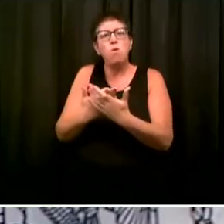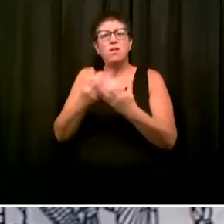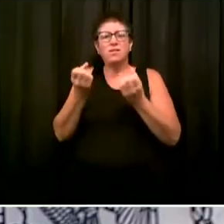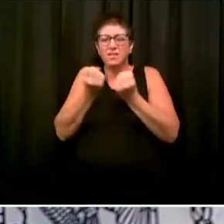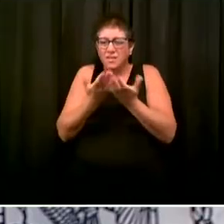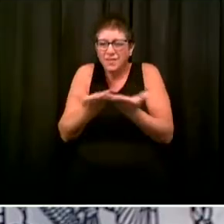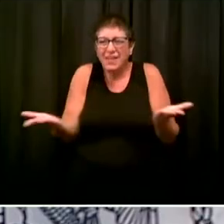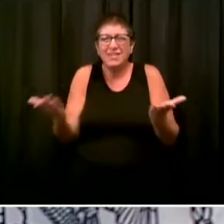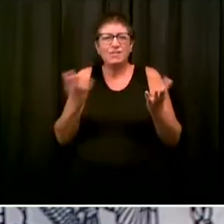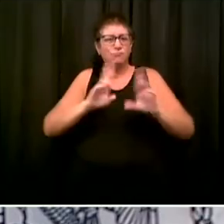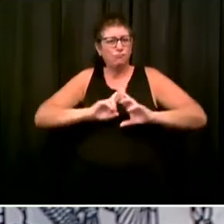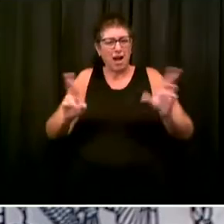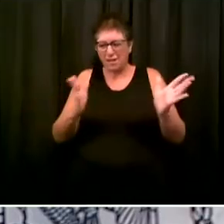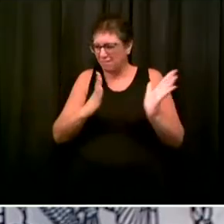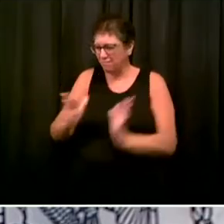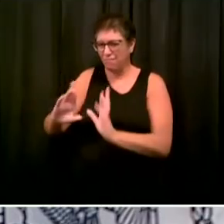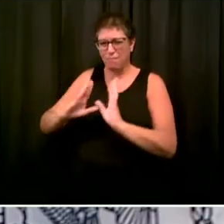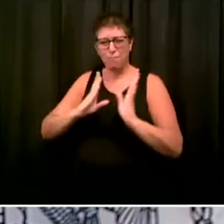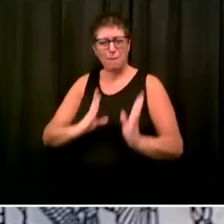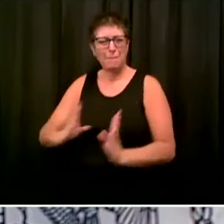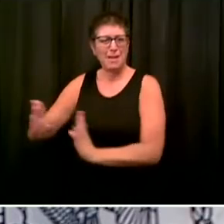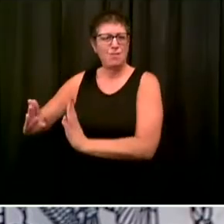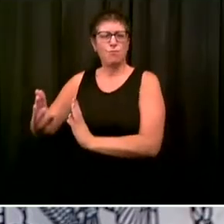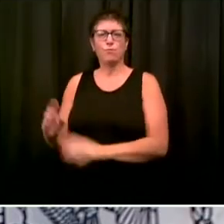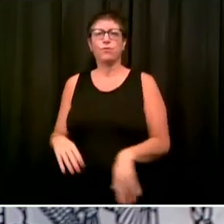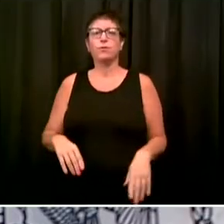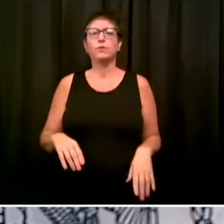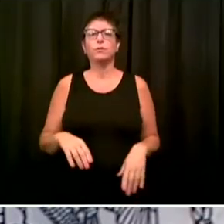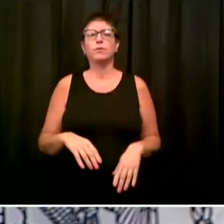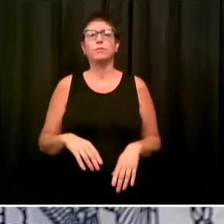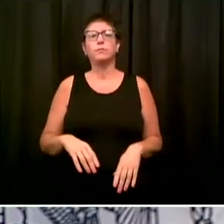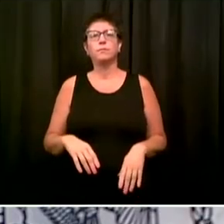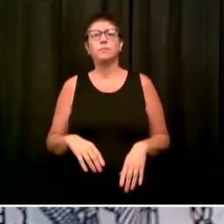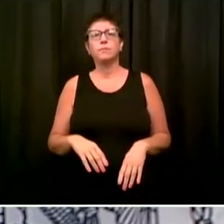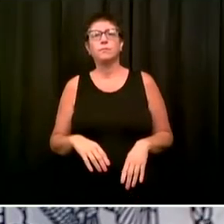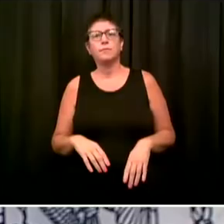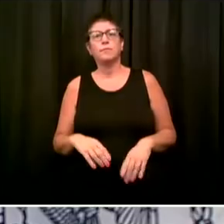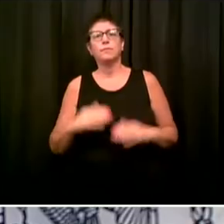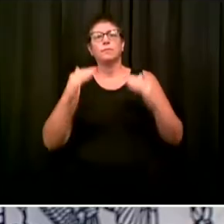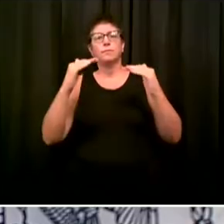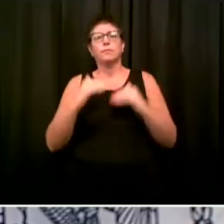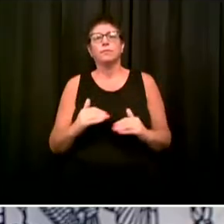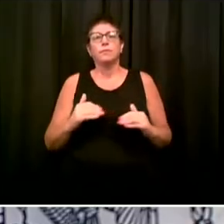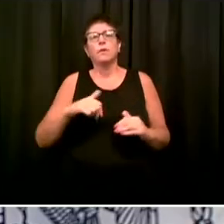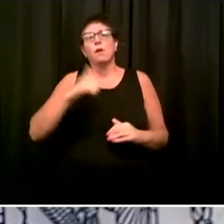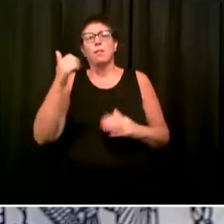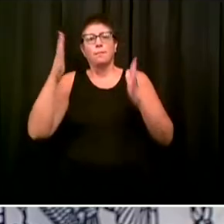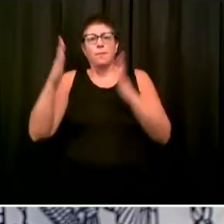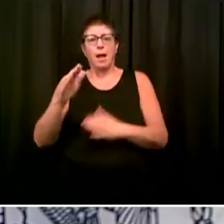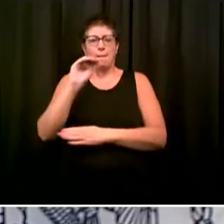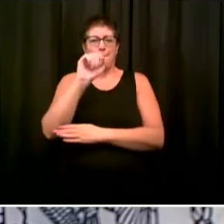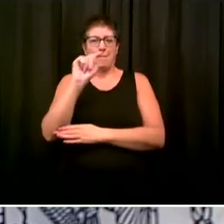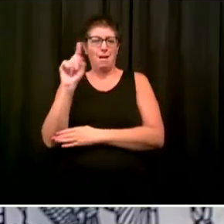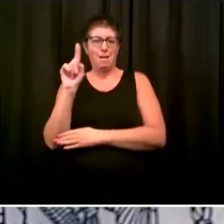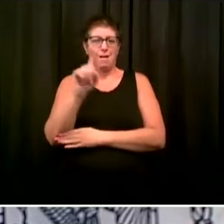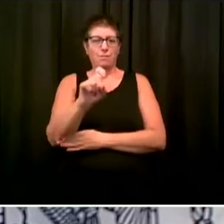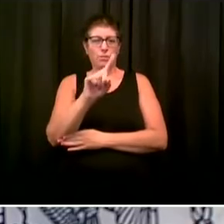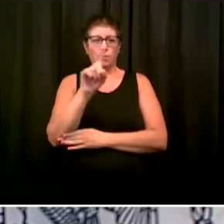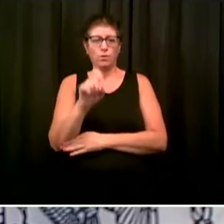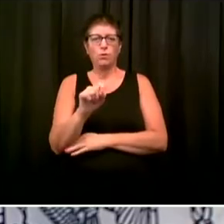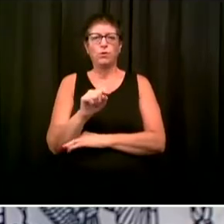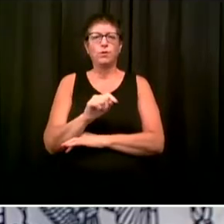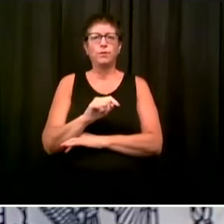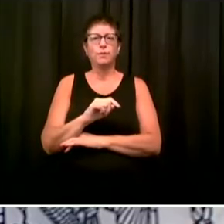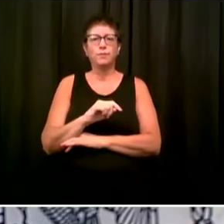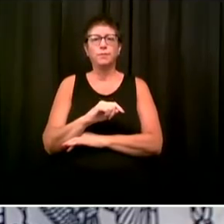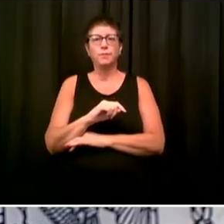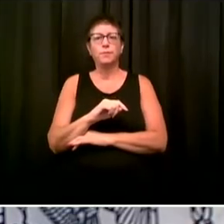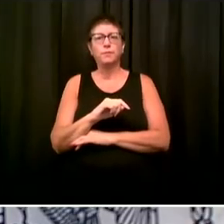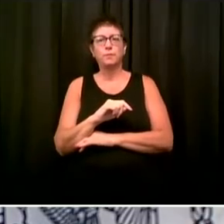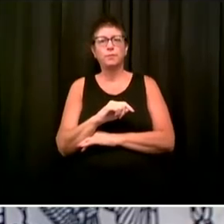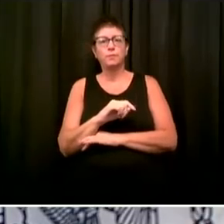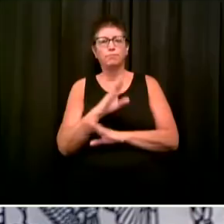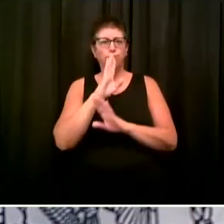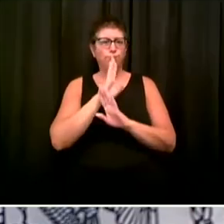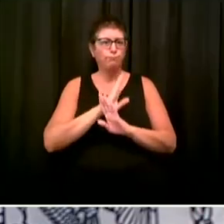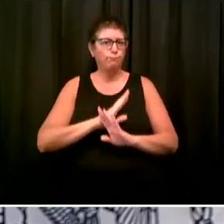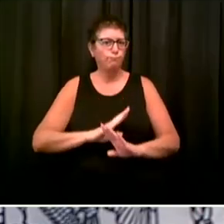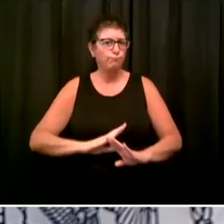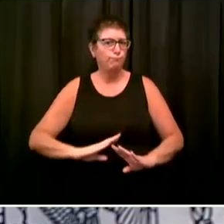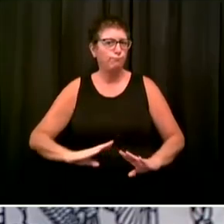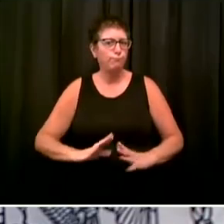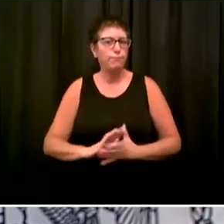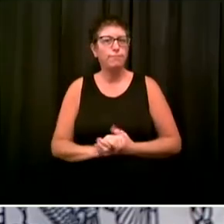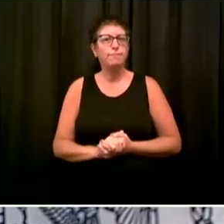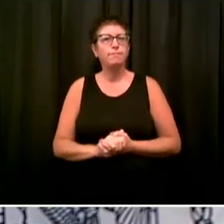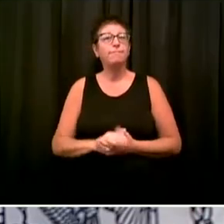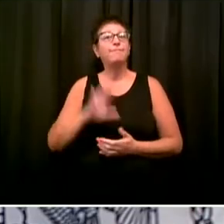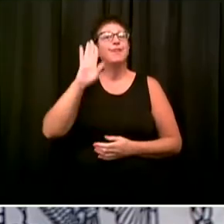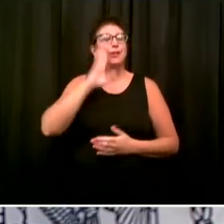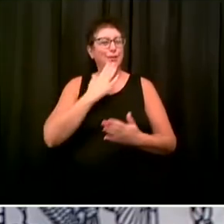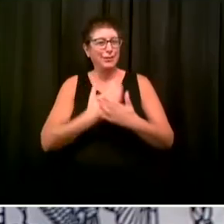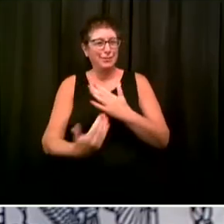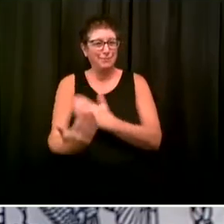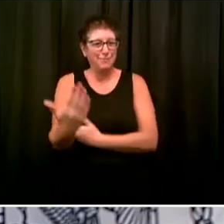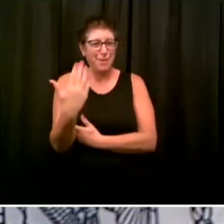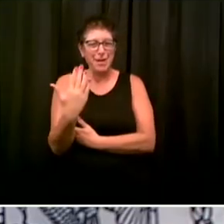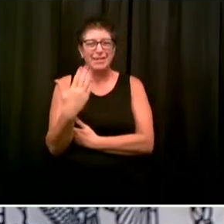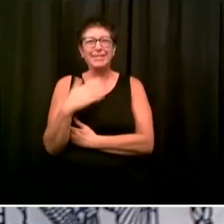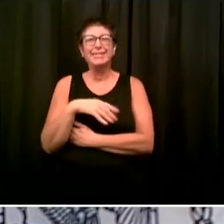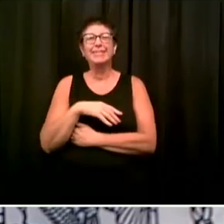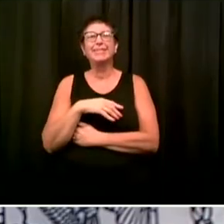FLEXIBILITYE WCAN